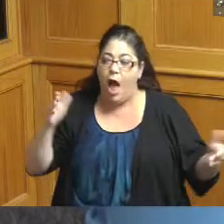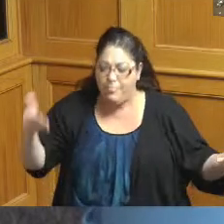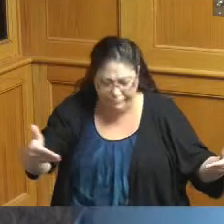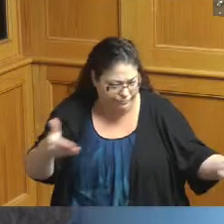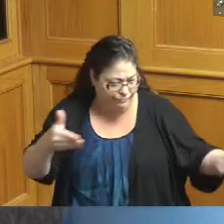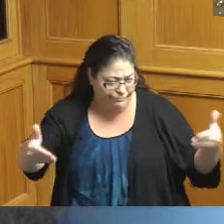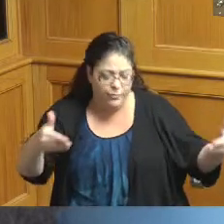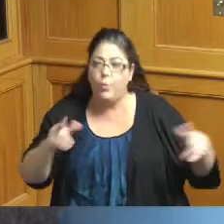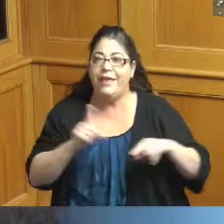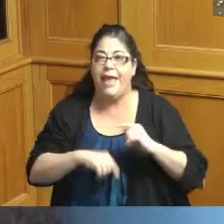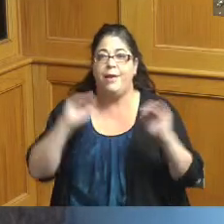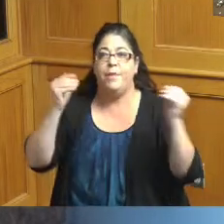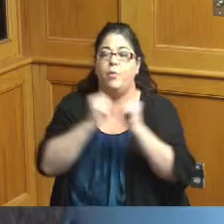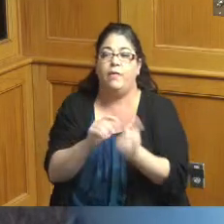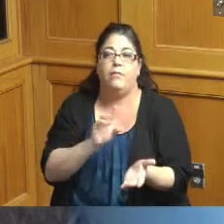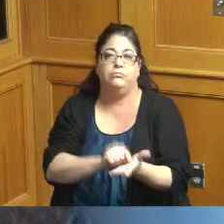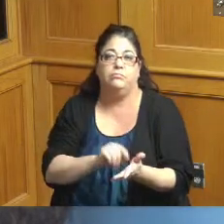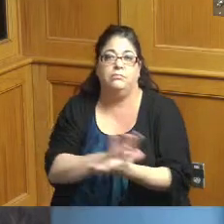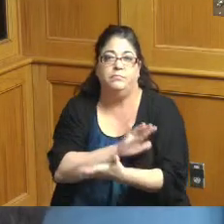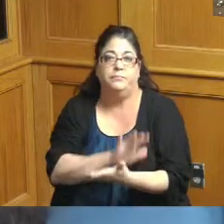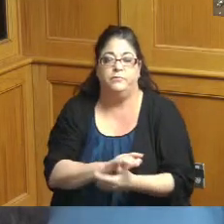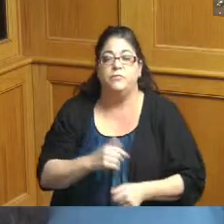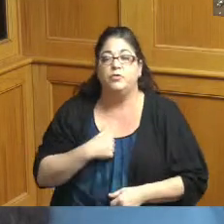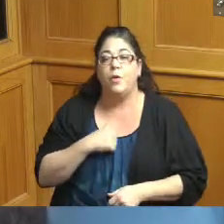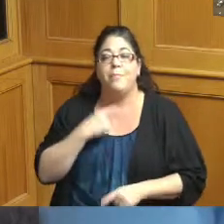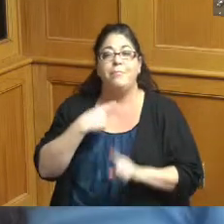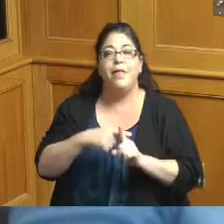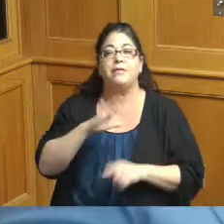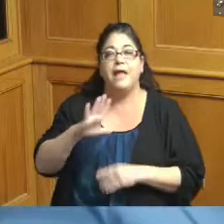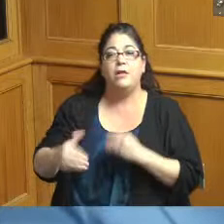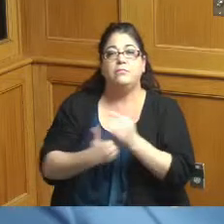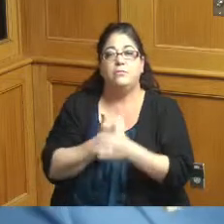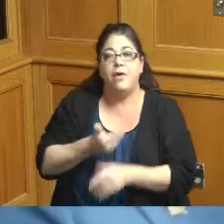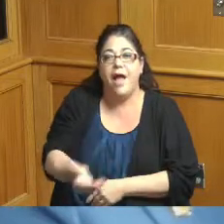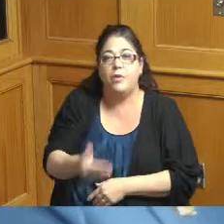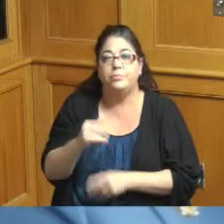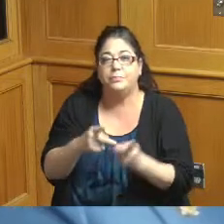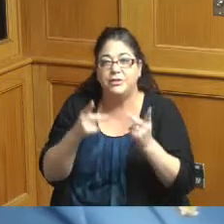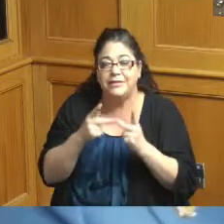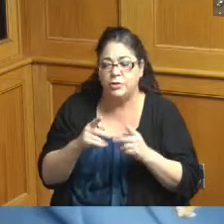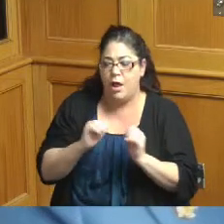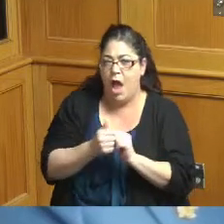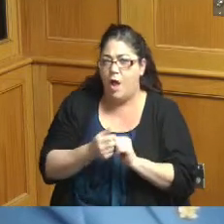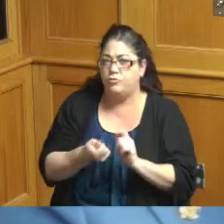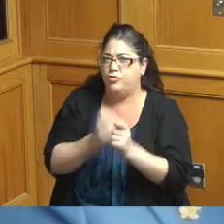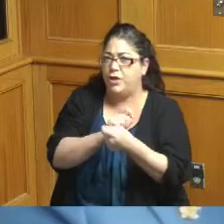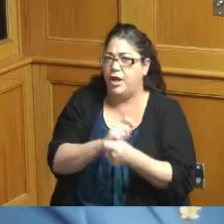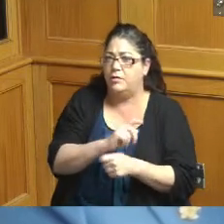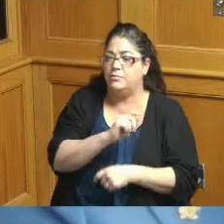that is and then the additional position what does where how does that affect our Personnel line item